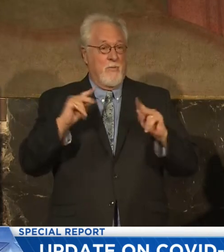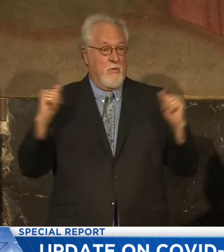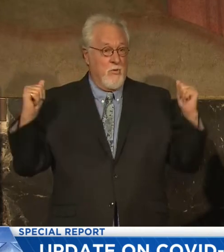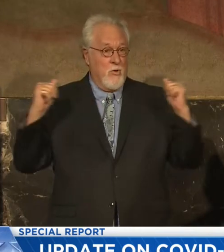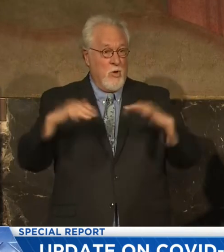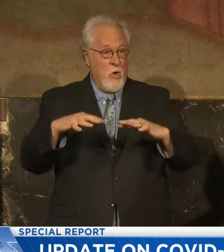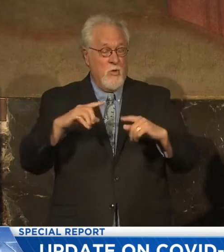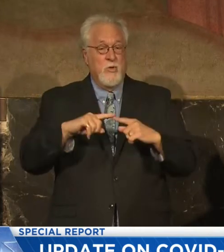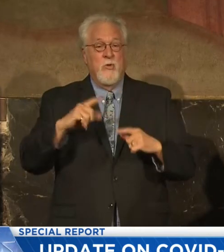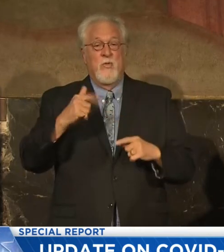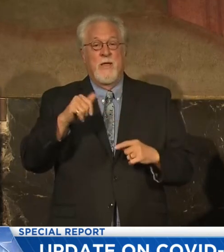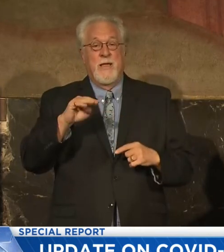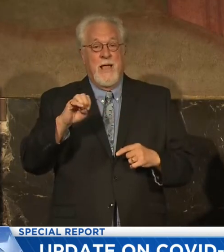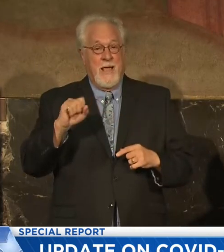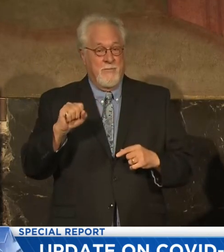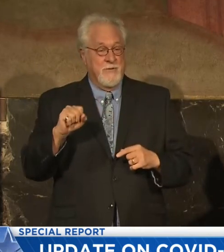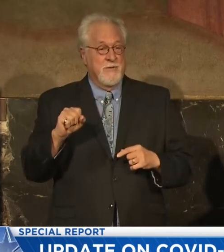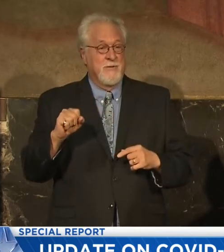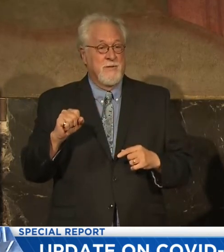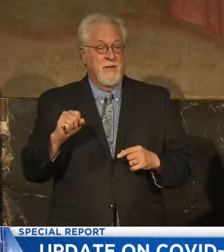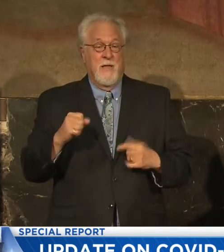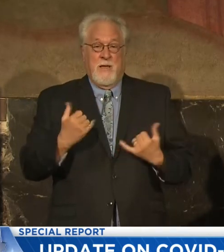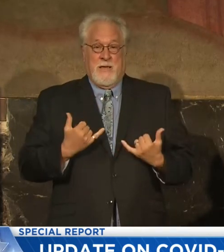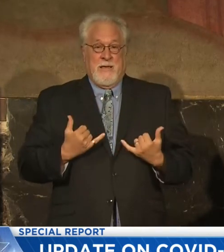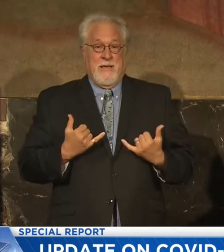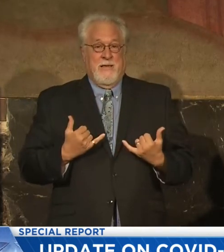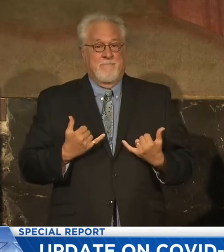EXCEPT THE SCOREBOARD. I WANT THAT TO LOOK EXACTLY THE SAME IN EVERY GAME.